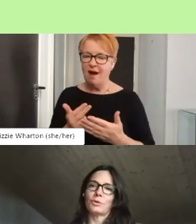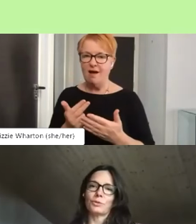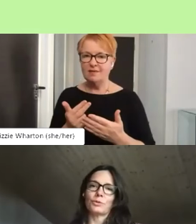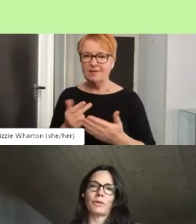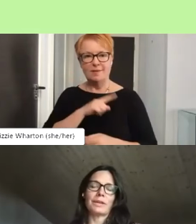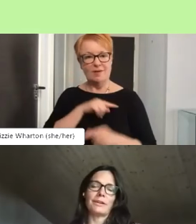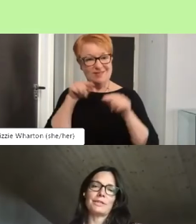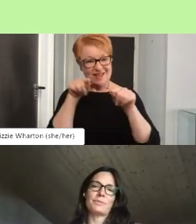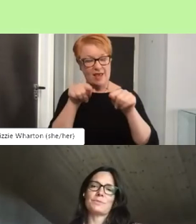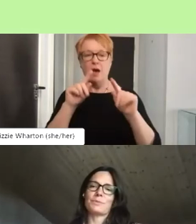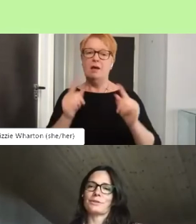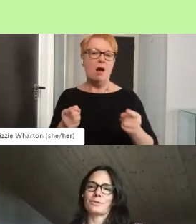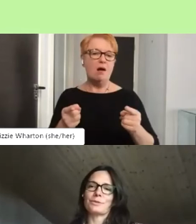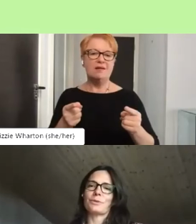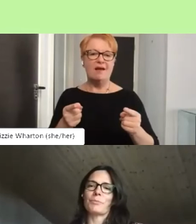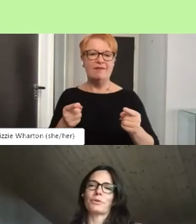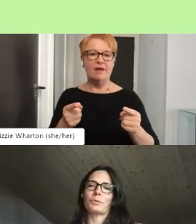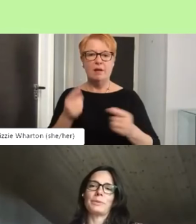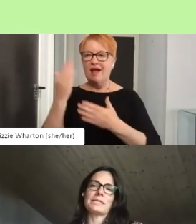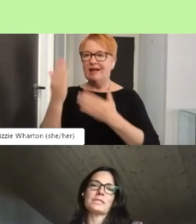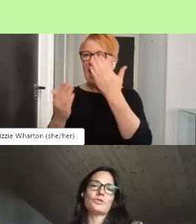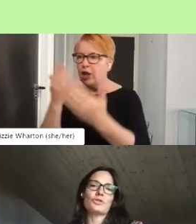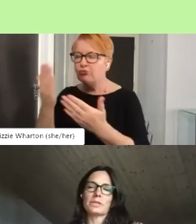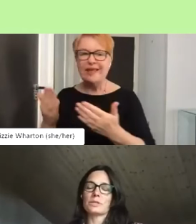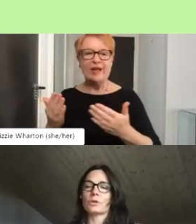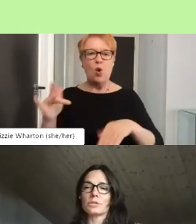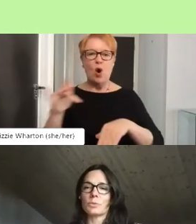And you can't also have a gallery space because those are impossible places to show this work.